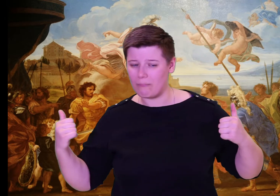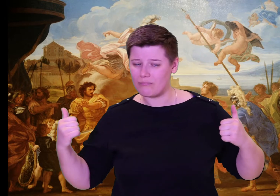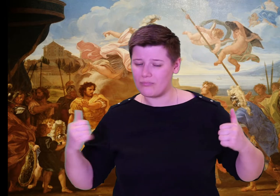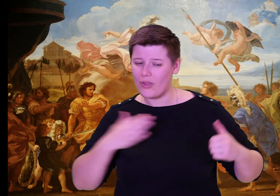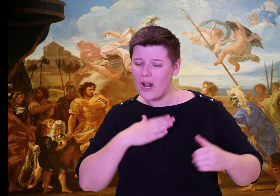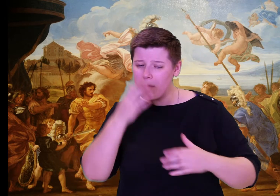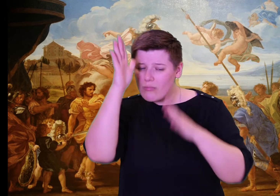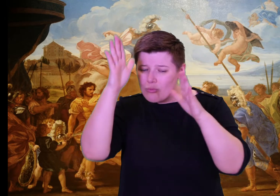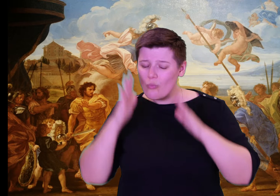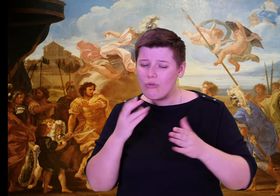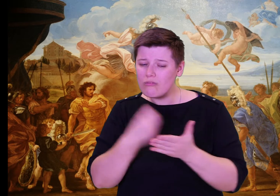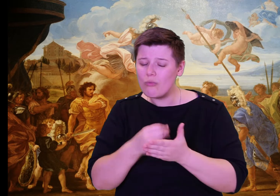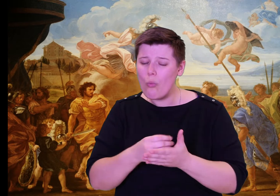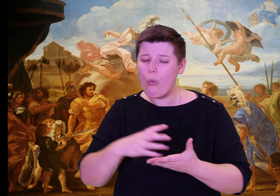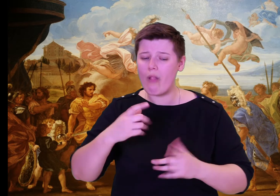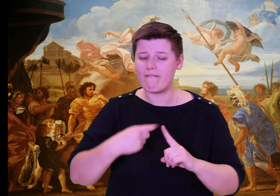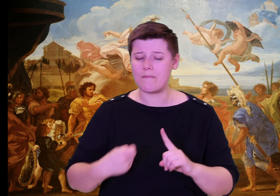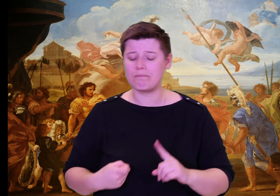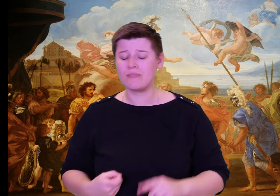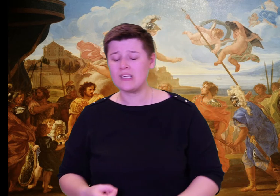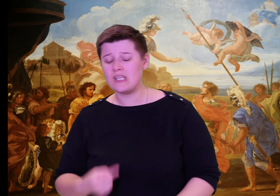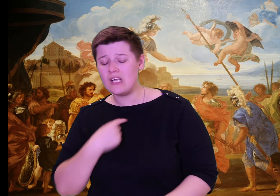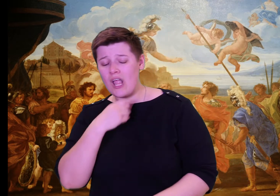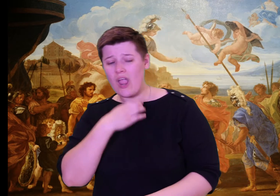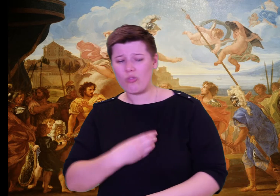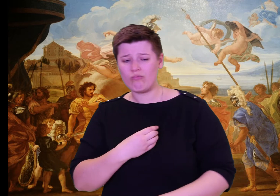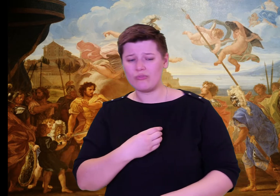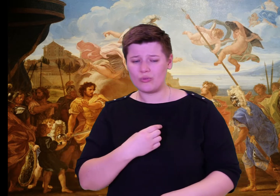surely told you how much I have suffered!